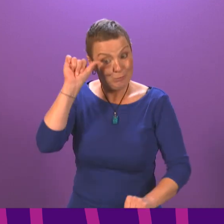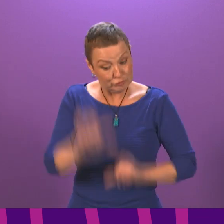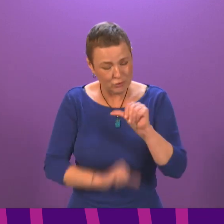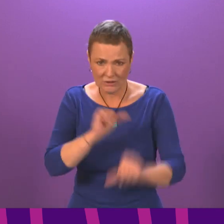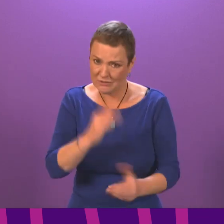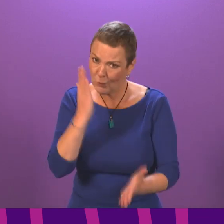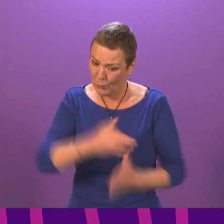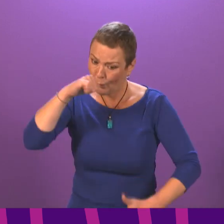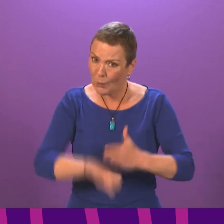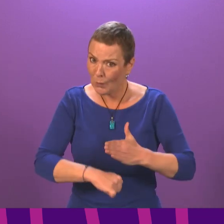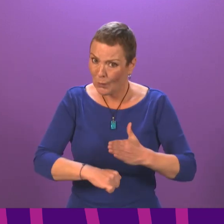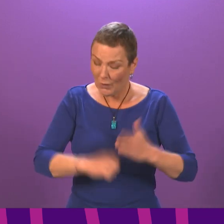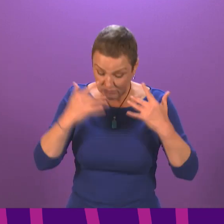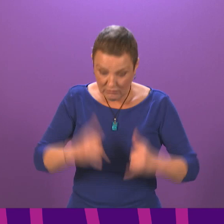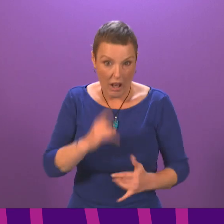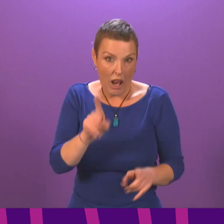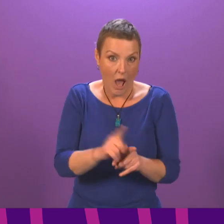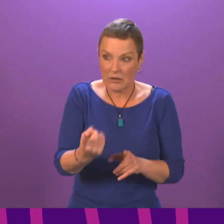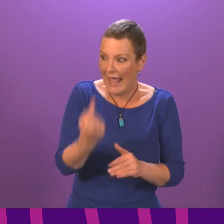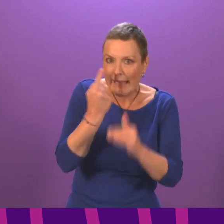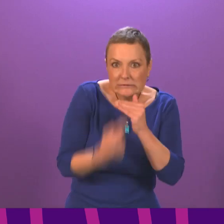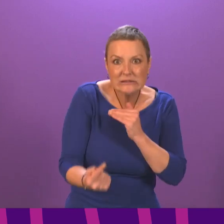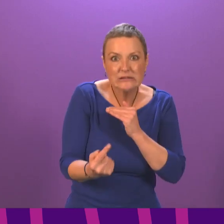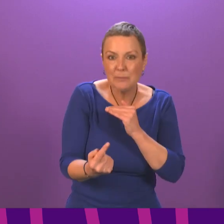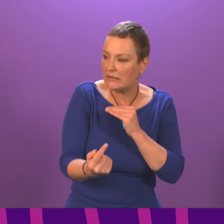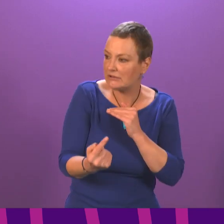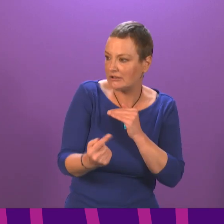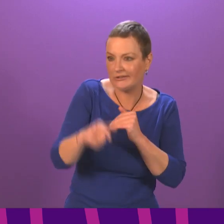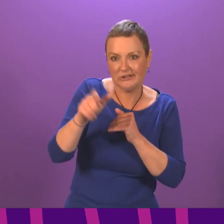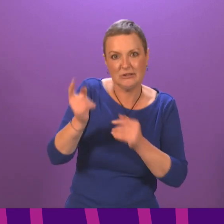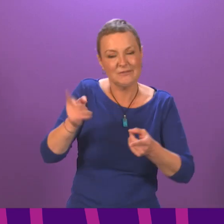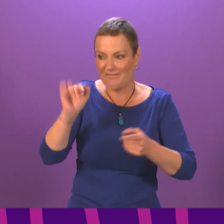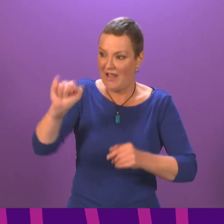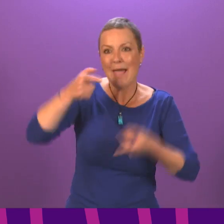be gone through. That includes real independence in the approach that ministers take—and